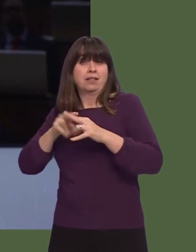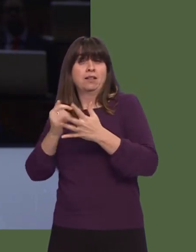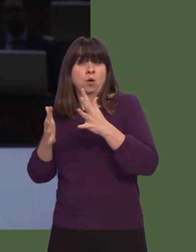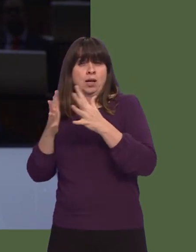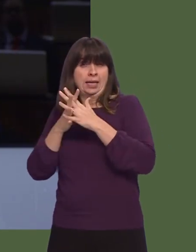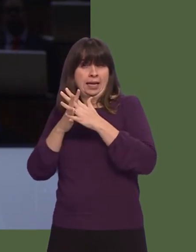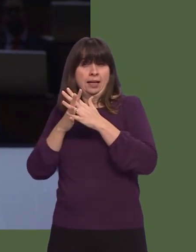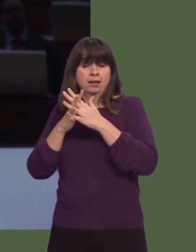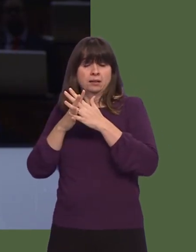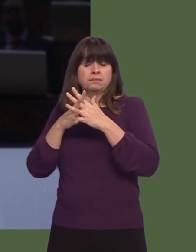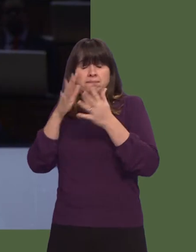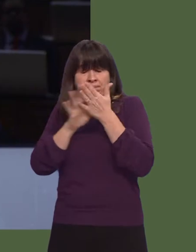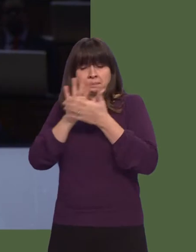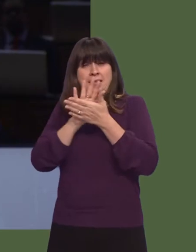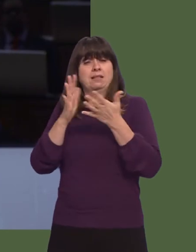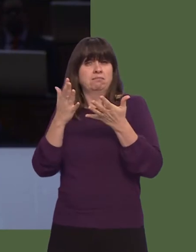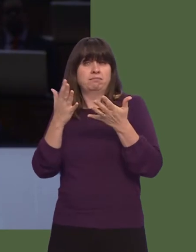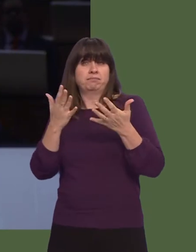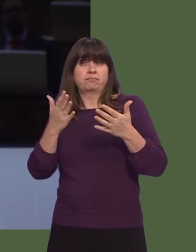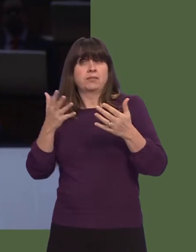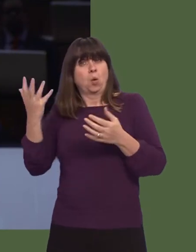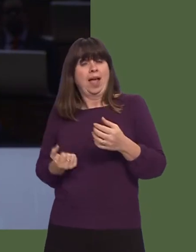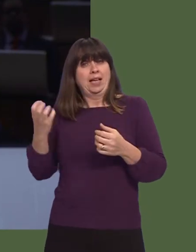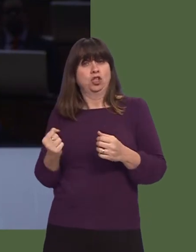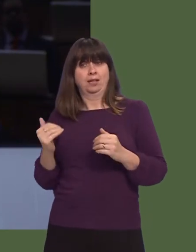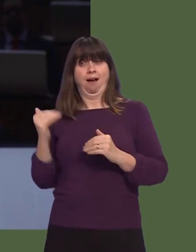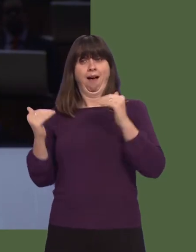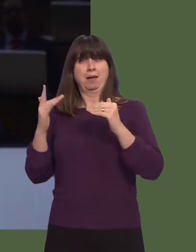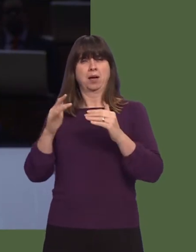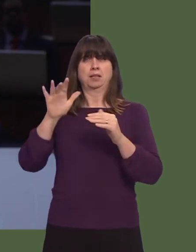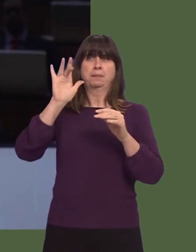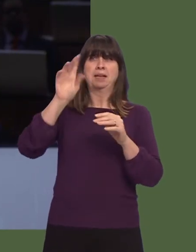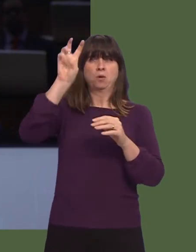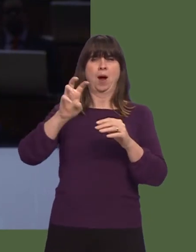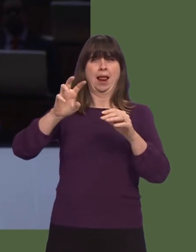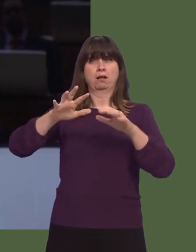when it comes to the average salaries of those in rural mid Wales. Now, a potential growth